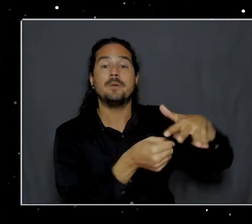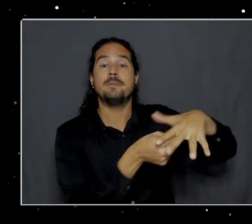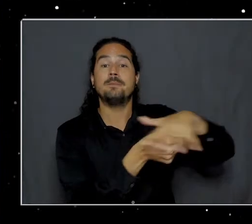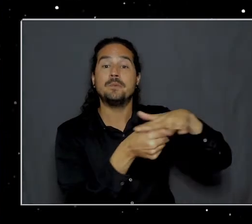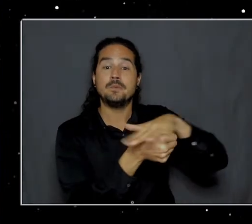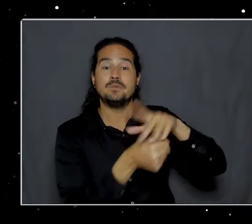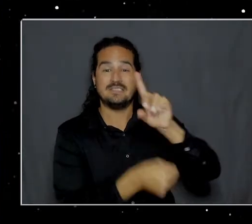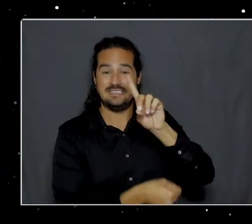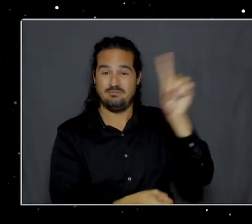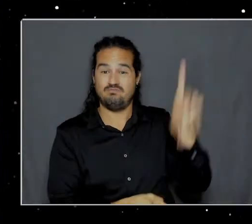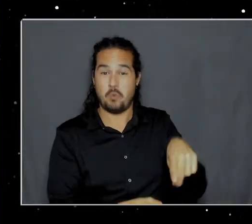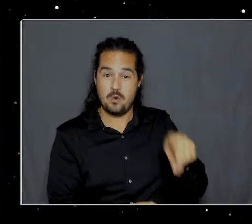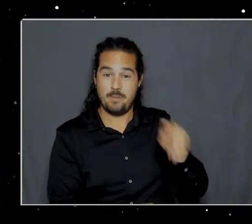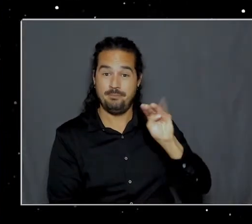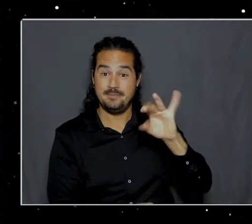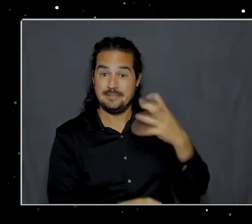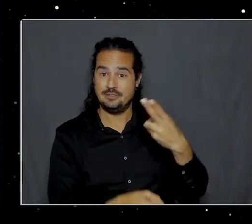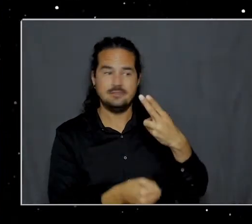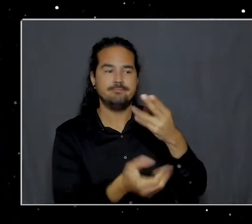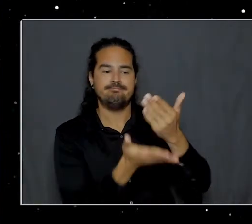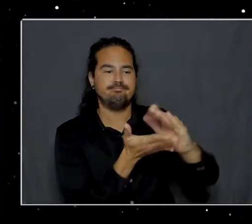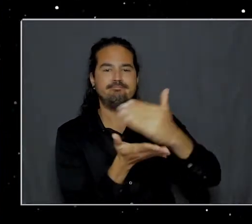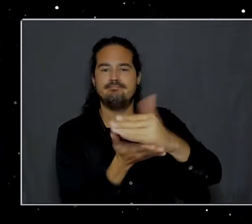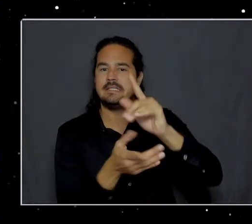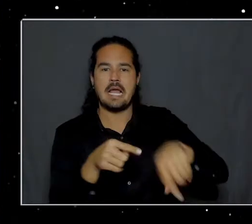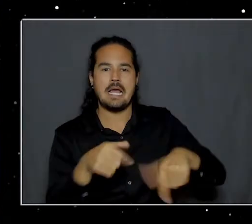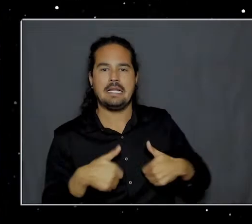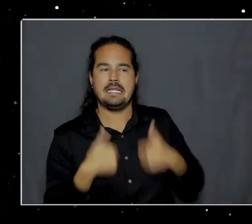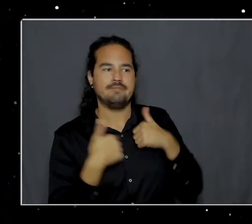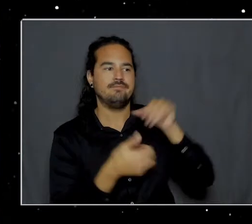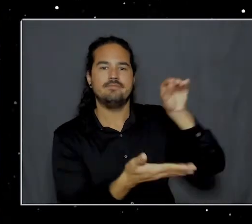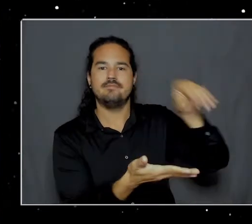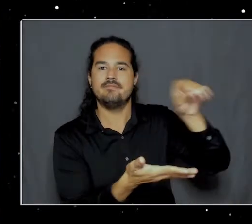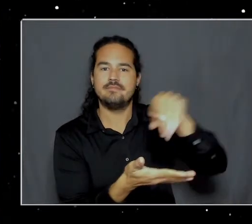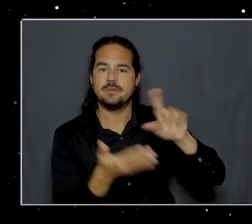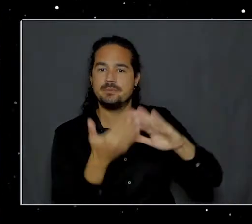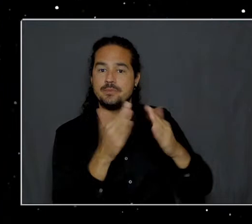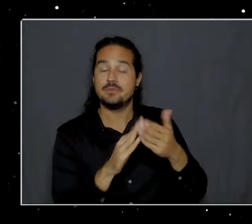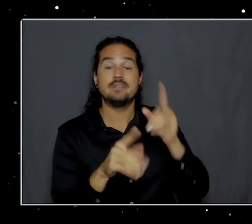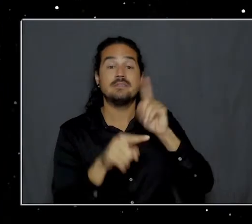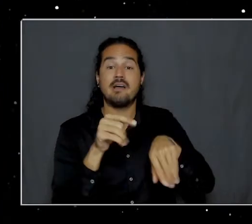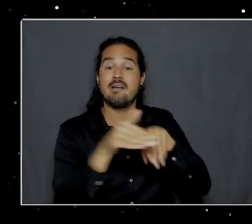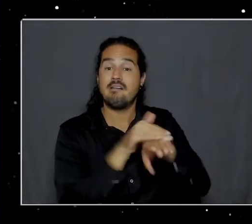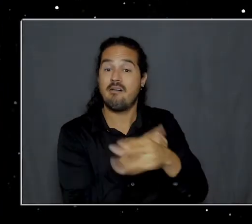DETROIT, NOT BEING ABLE TO GO TO